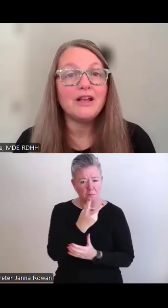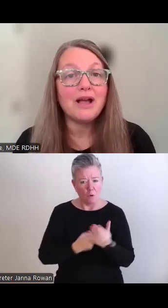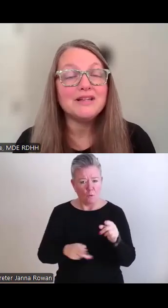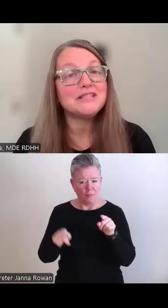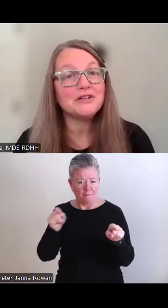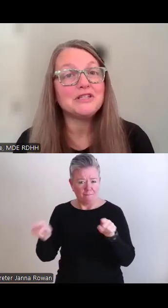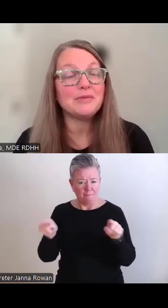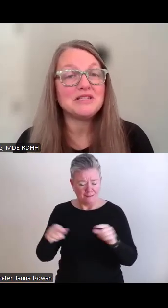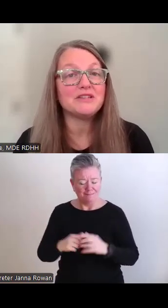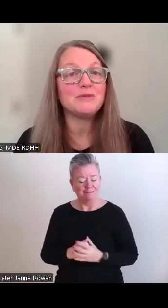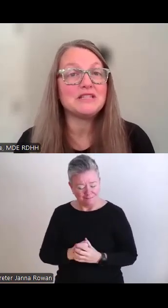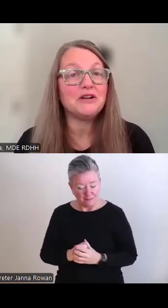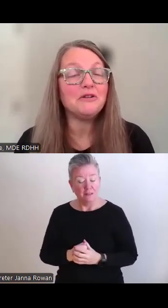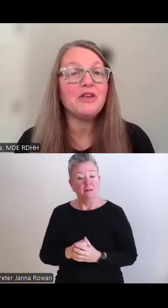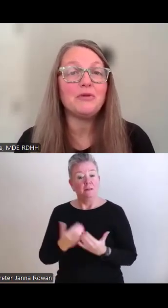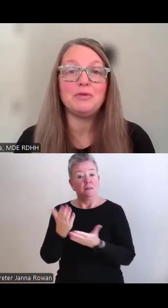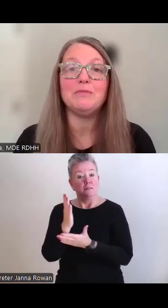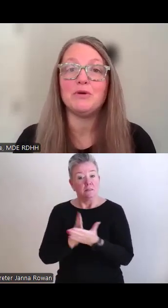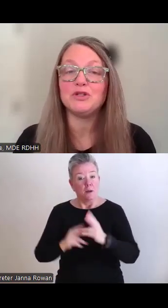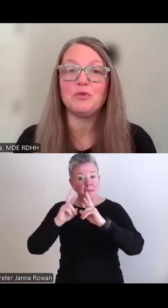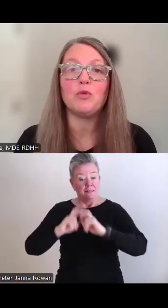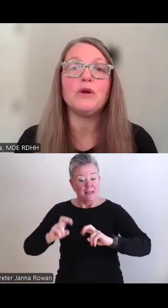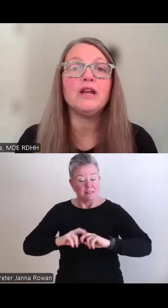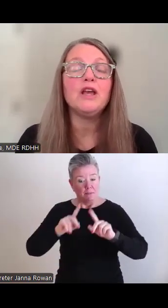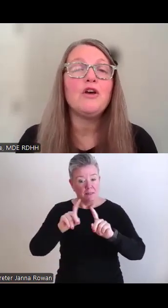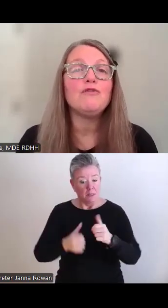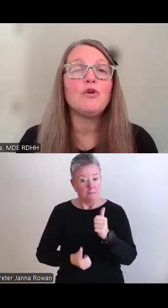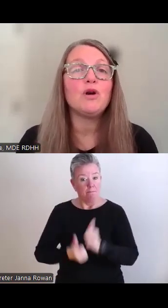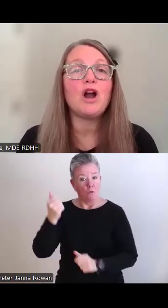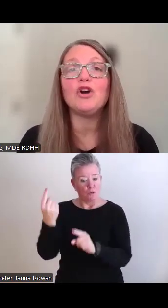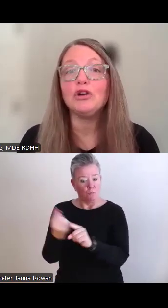Likewise, there are some assessments here that would be most appropriate for our